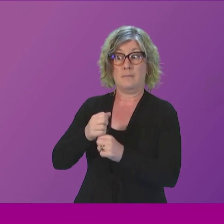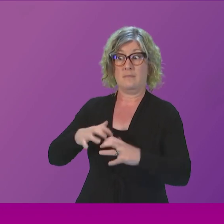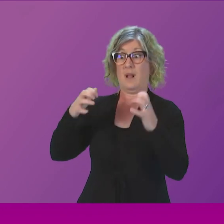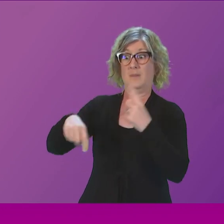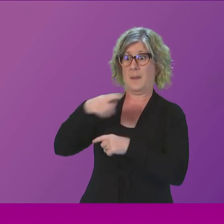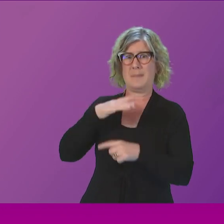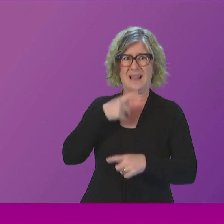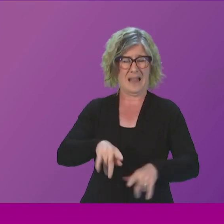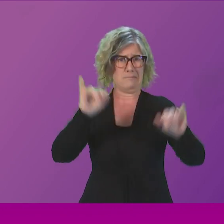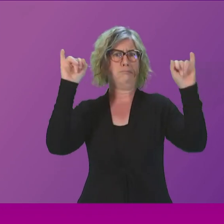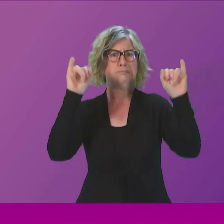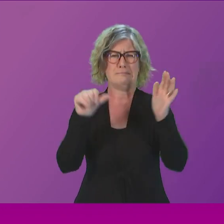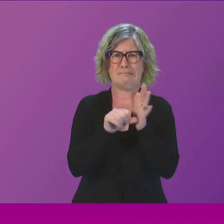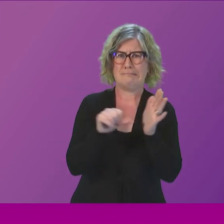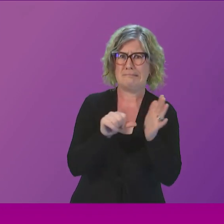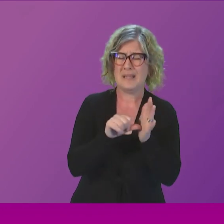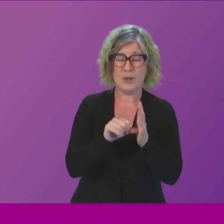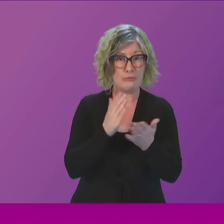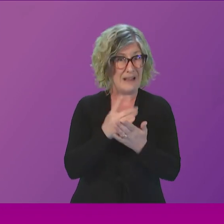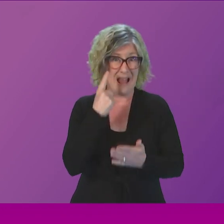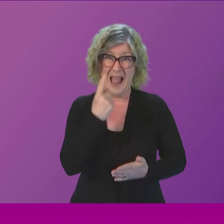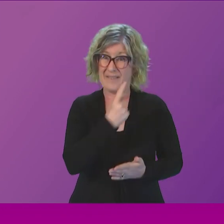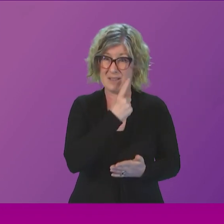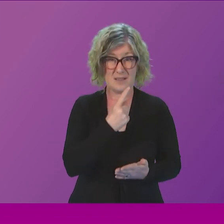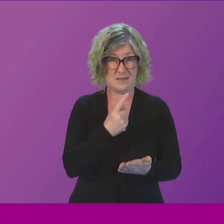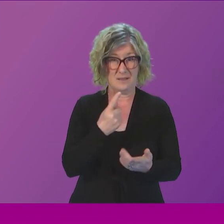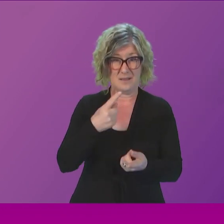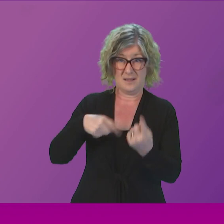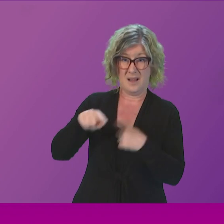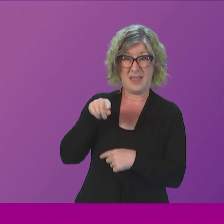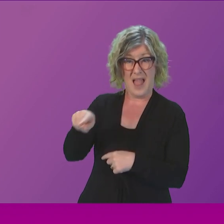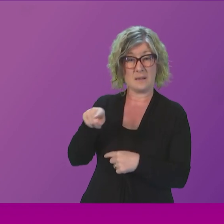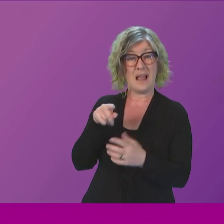as evidence of the blatant disregard that this Scottish National Party Government has